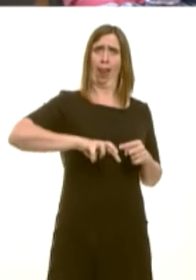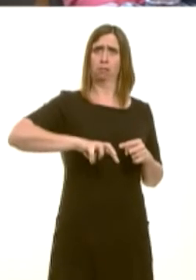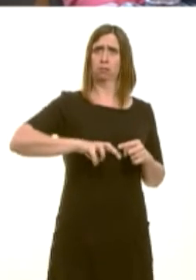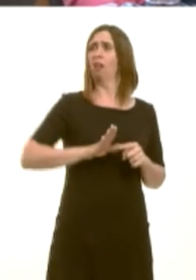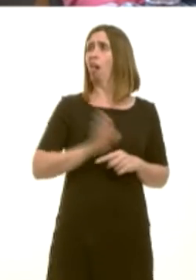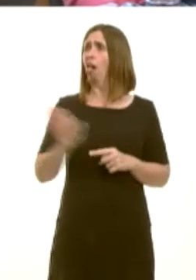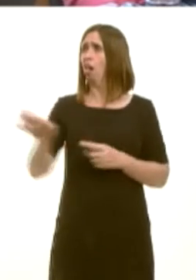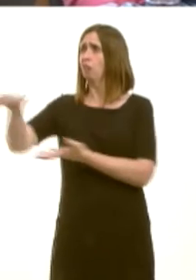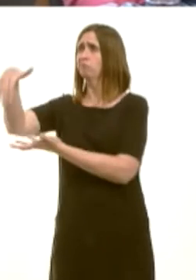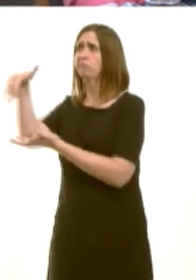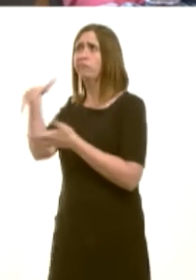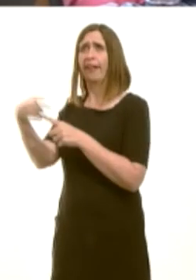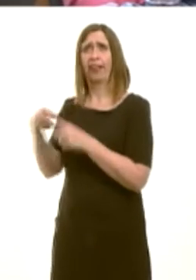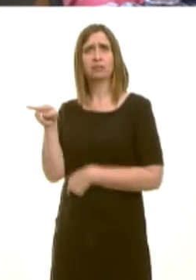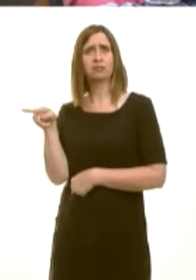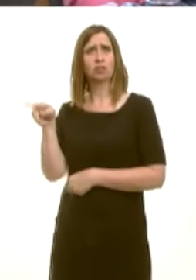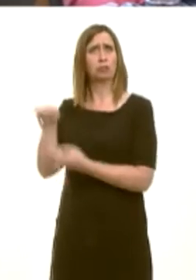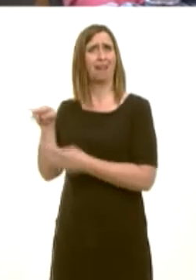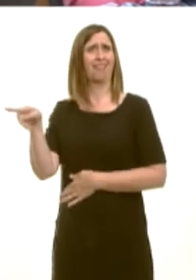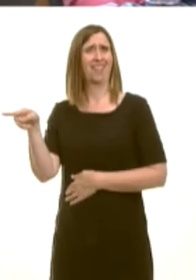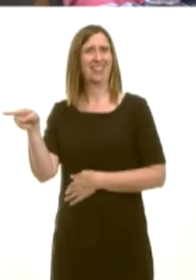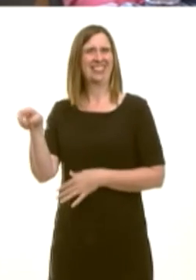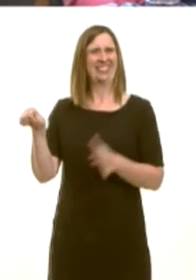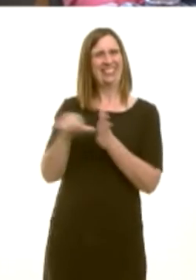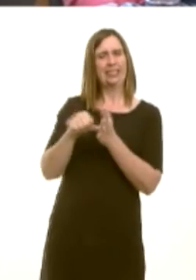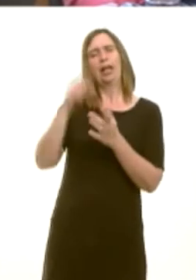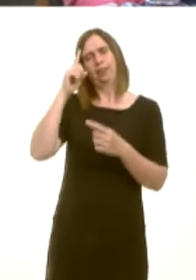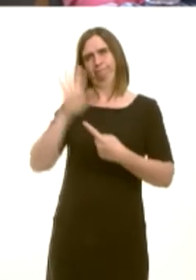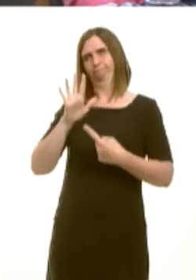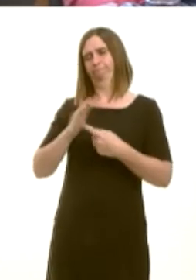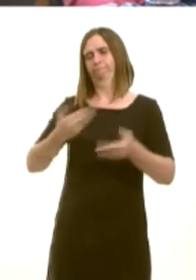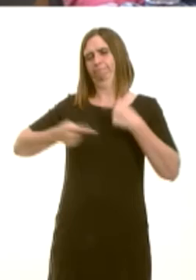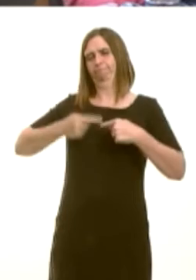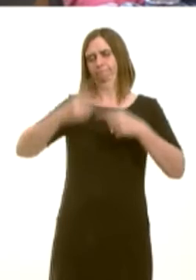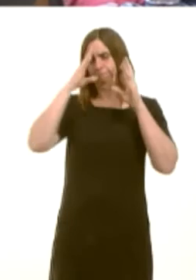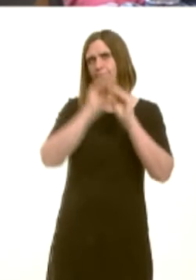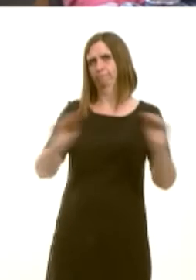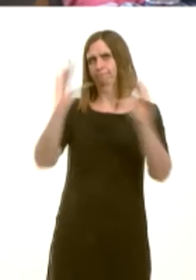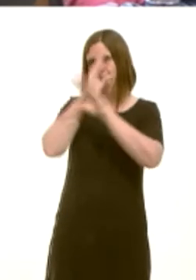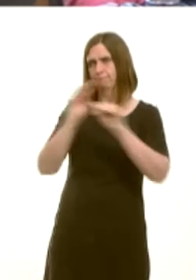and itís important that we continue to educate people about the health problems that can